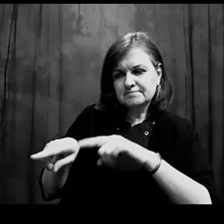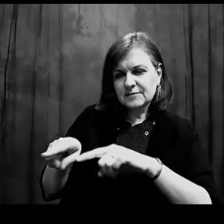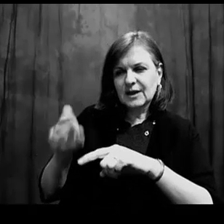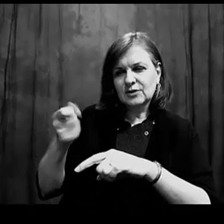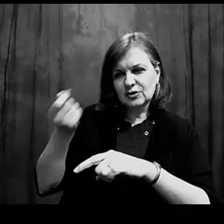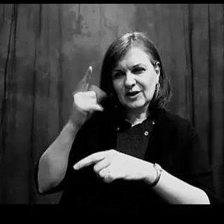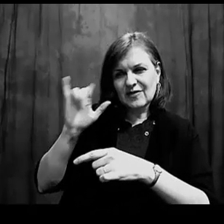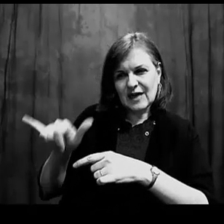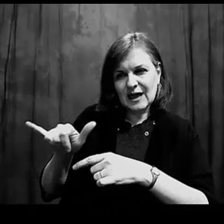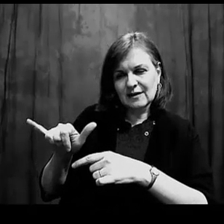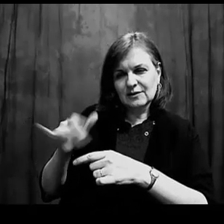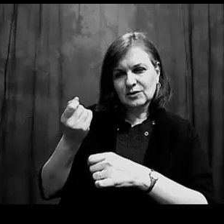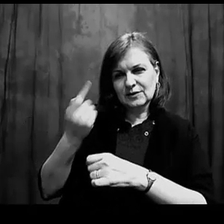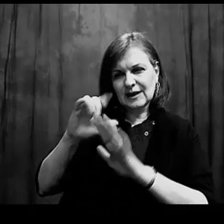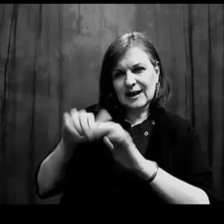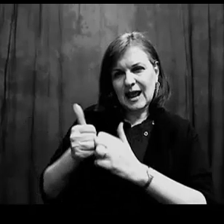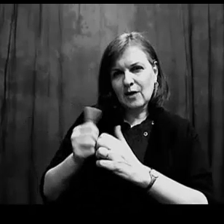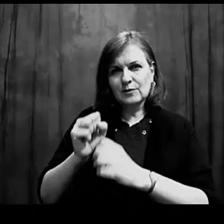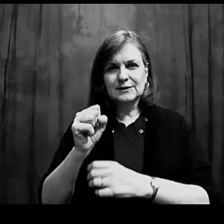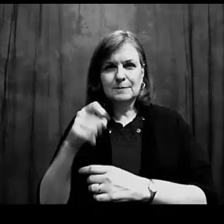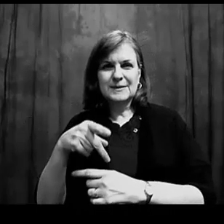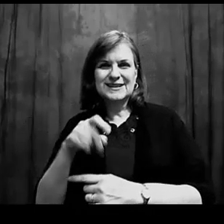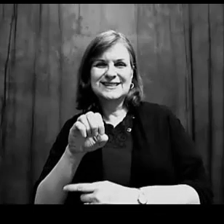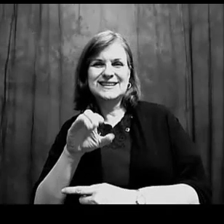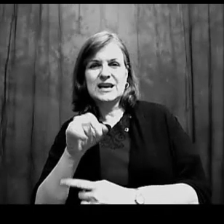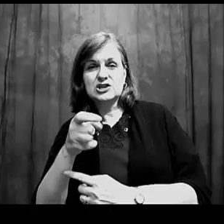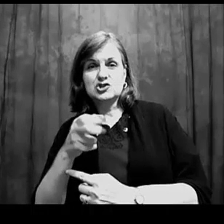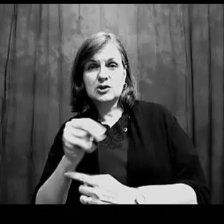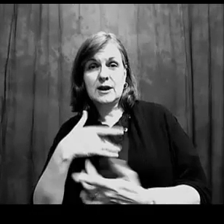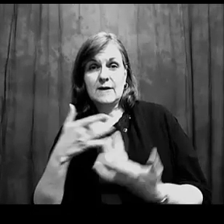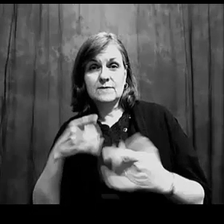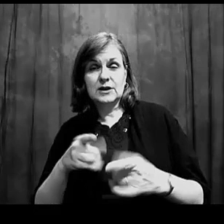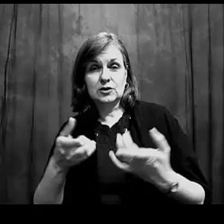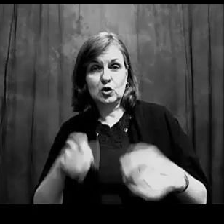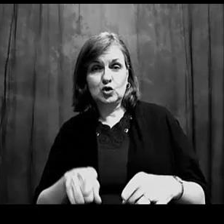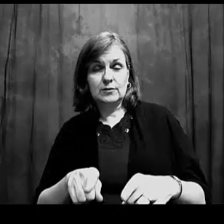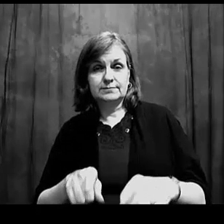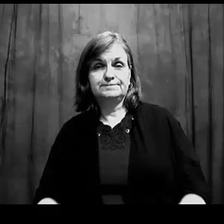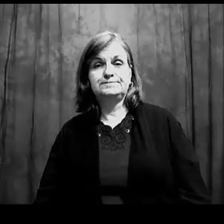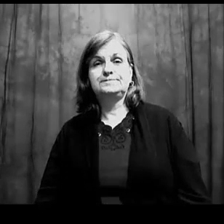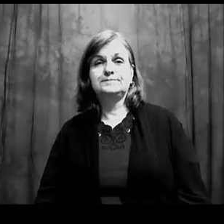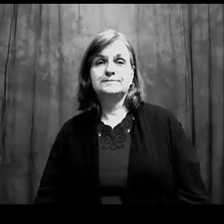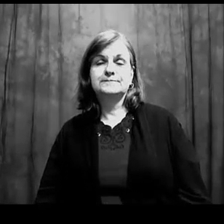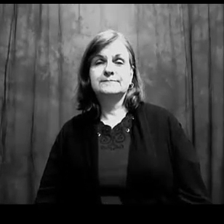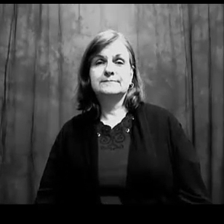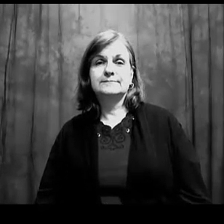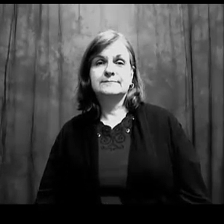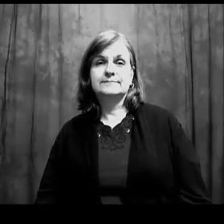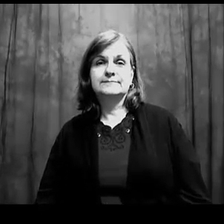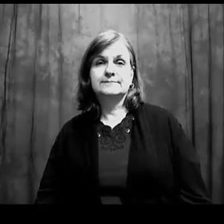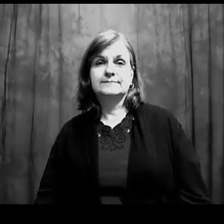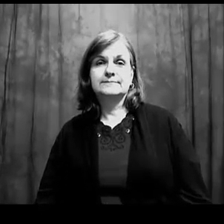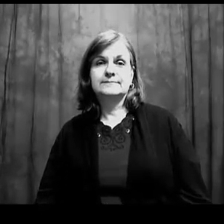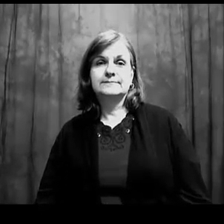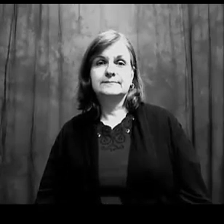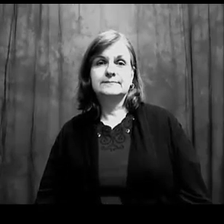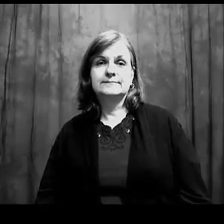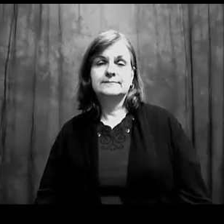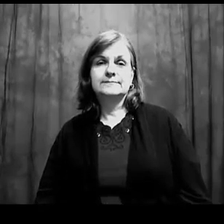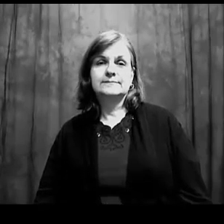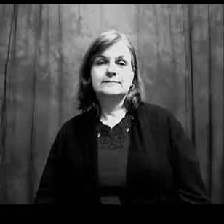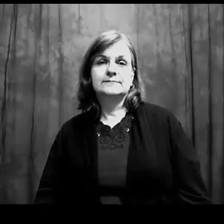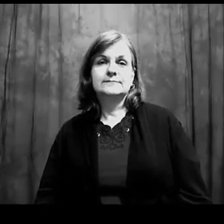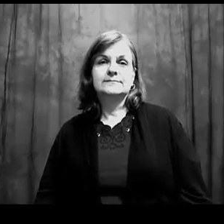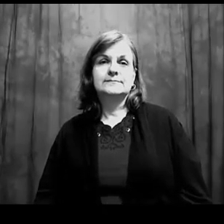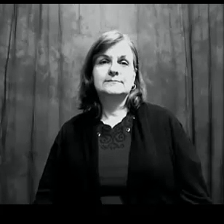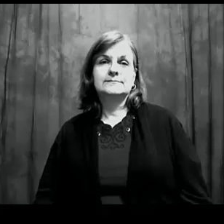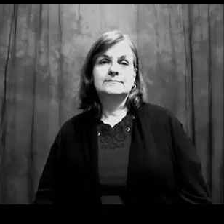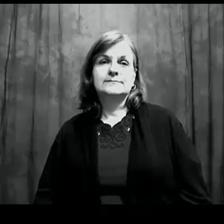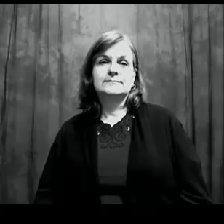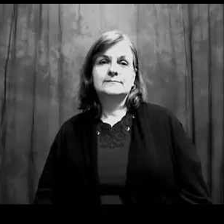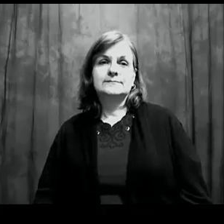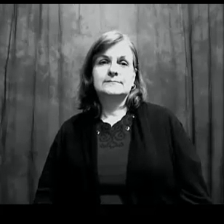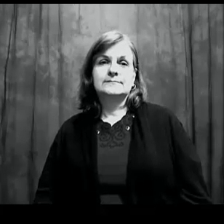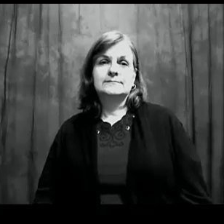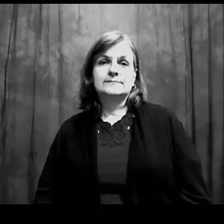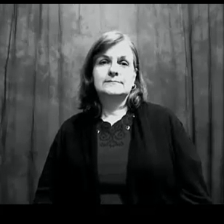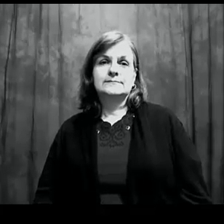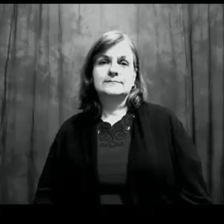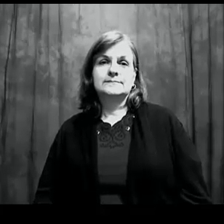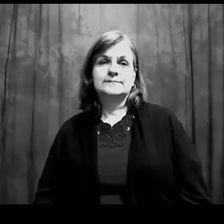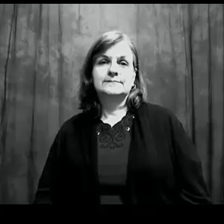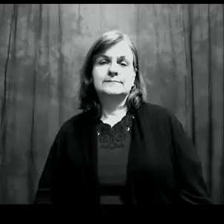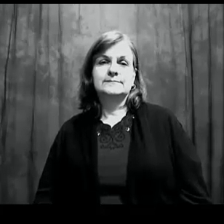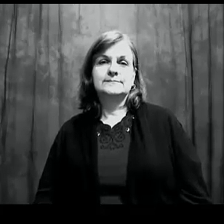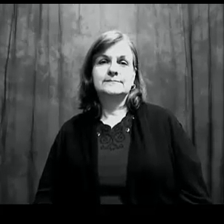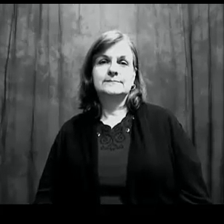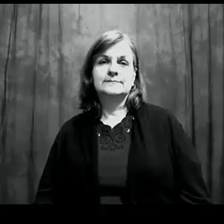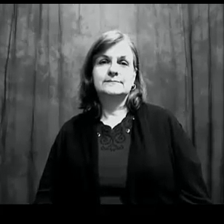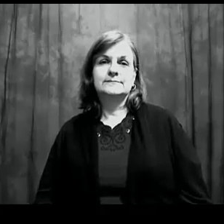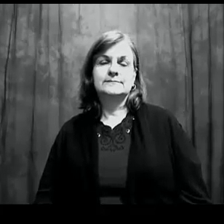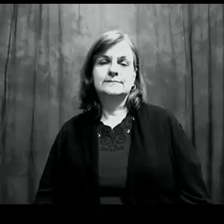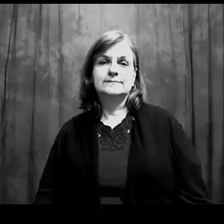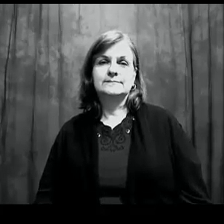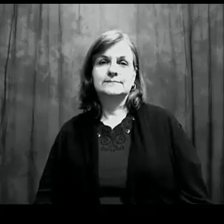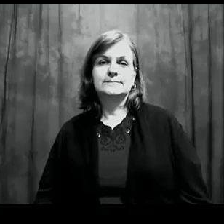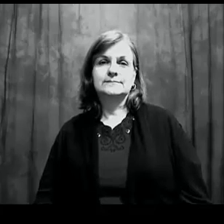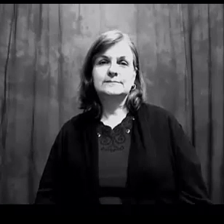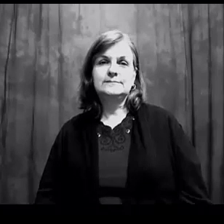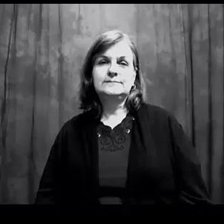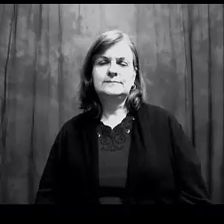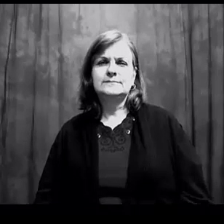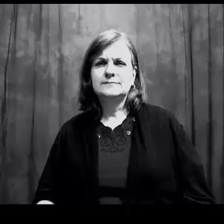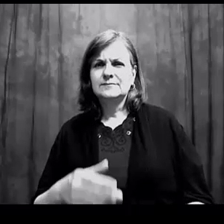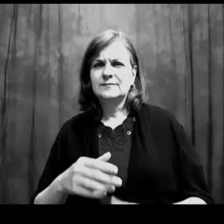how changes in speciation events can occur